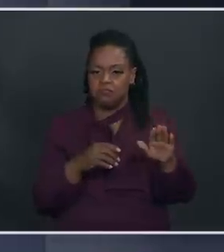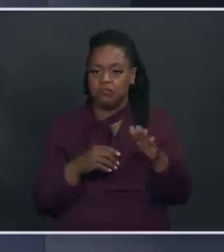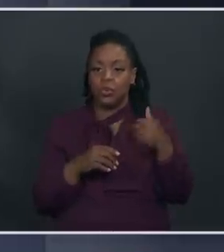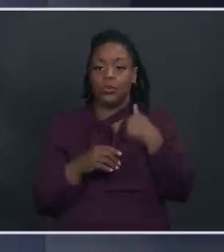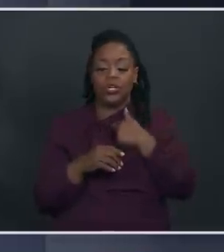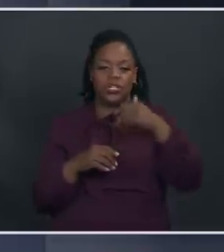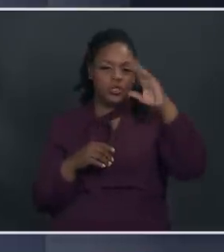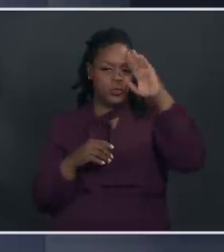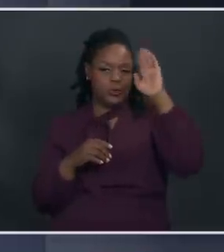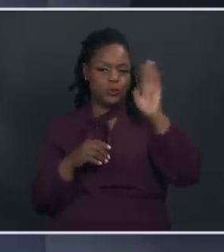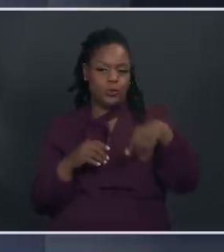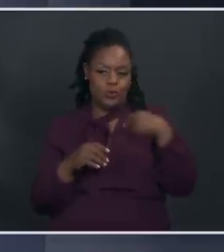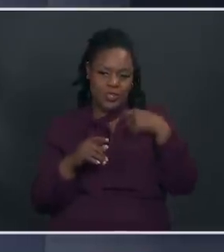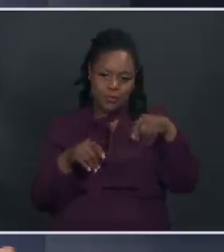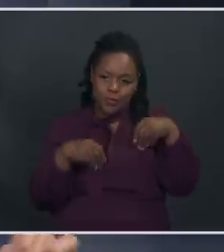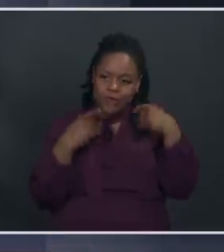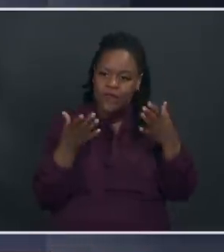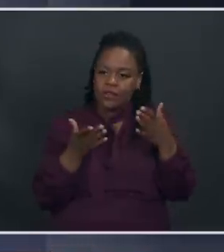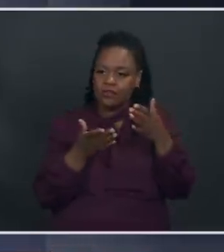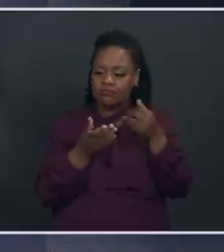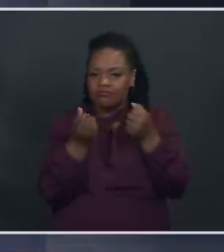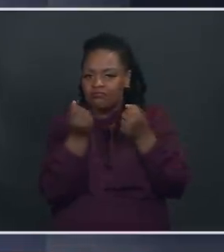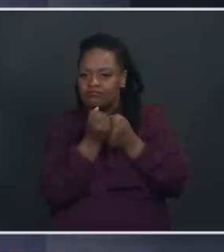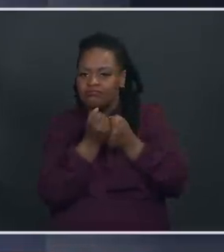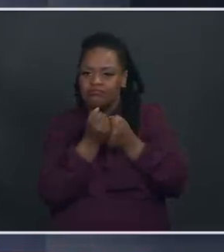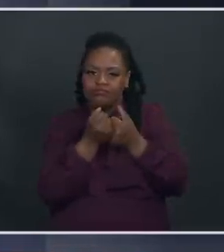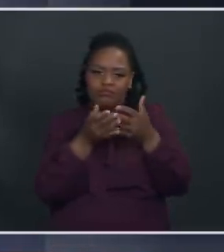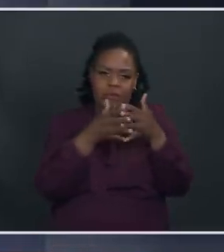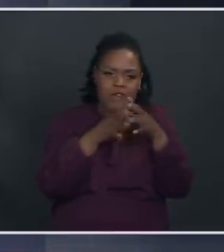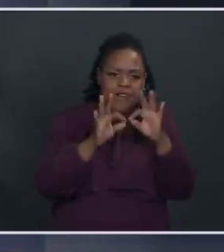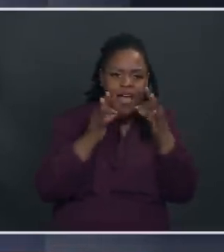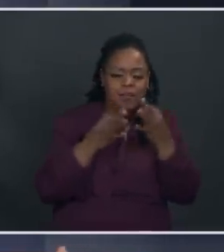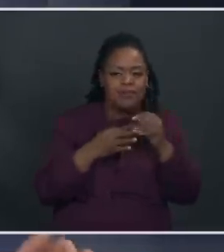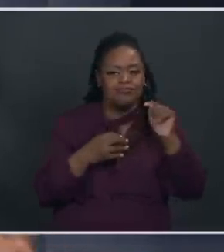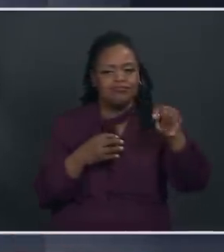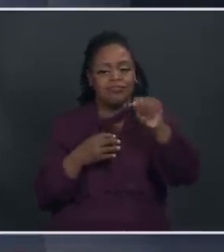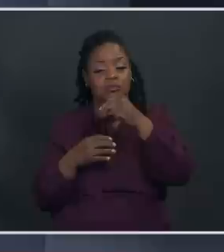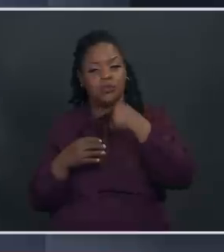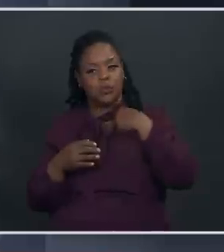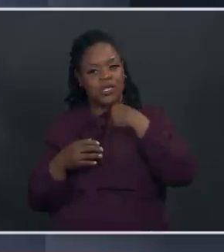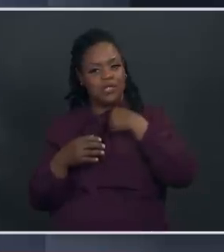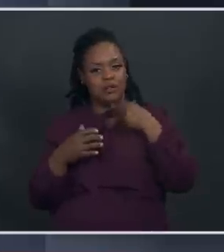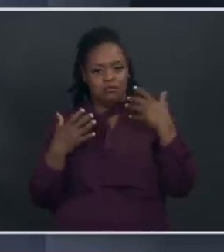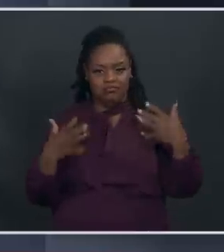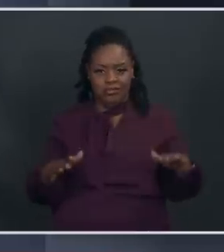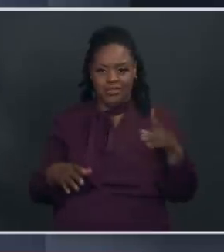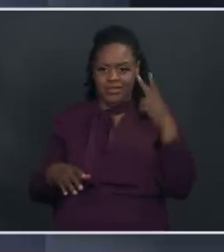We've obviously seen a broad coalition of support emerge, from the Chamber of Commerce,